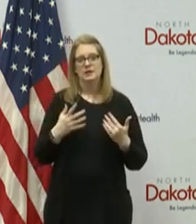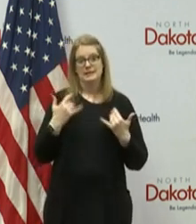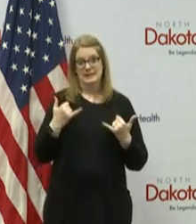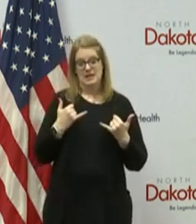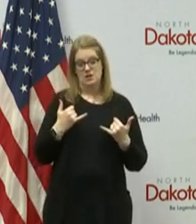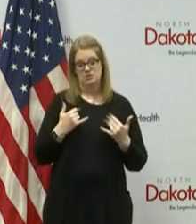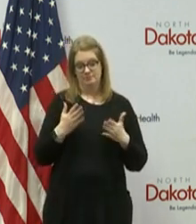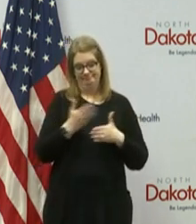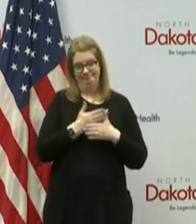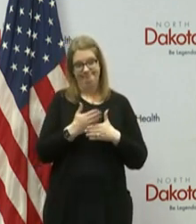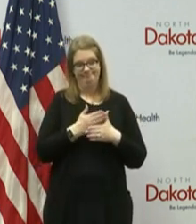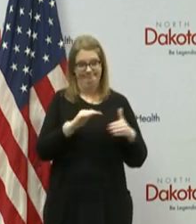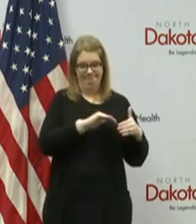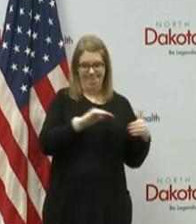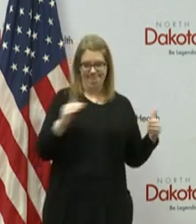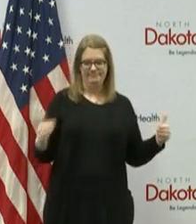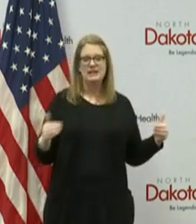NORTH DAKOTANS DID TO PROTECT